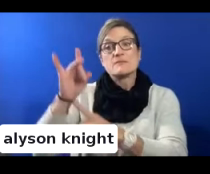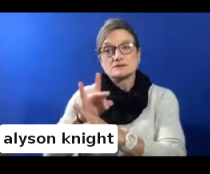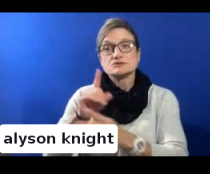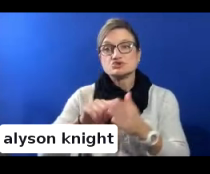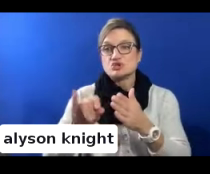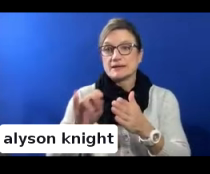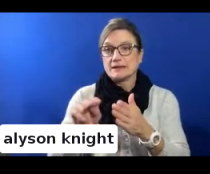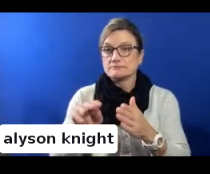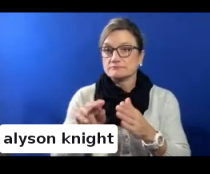All right.